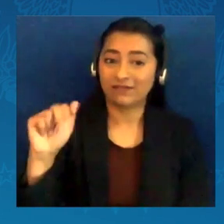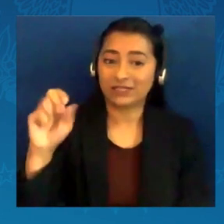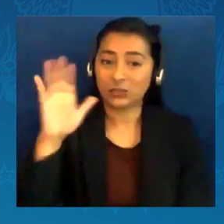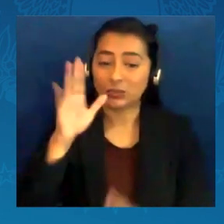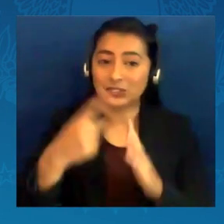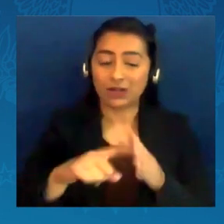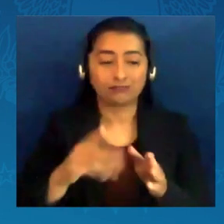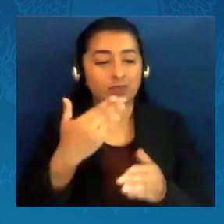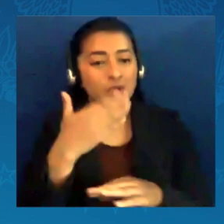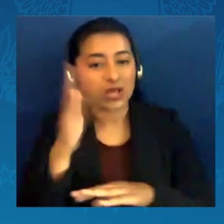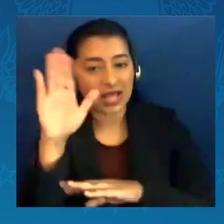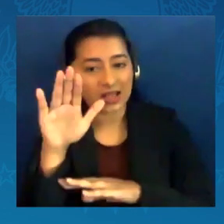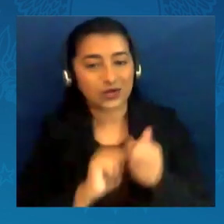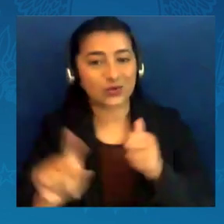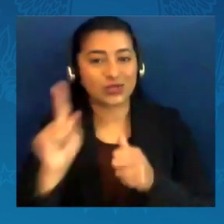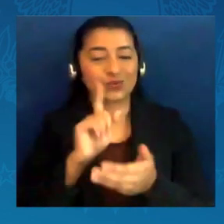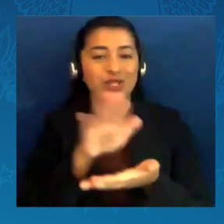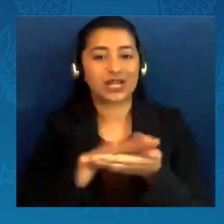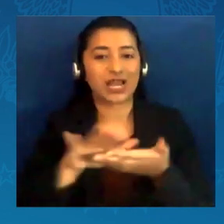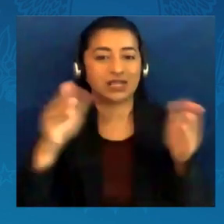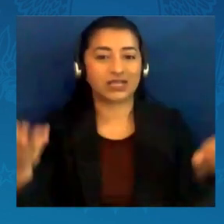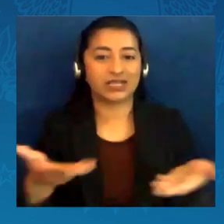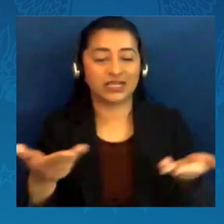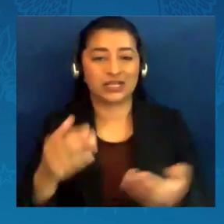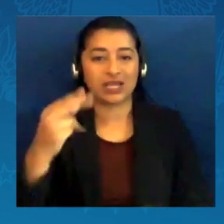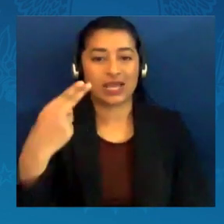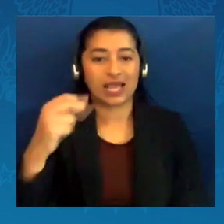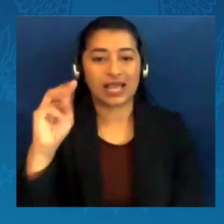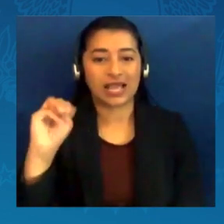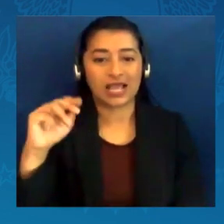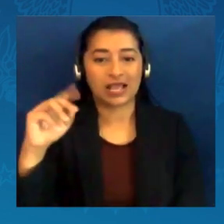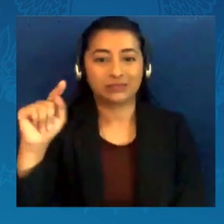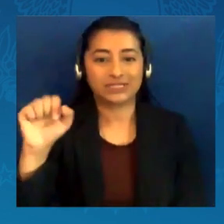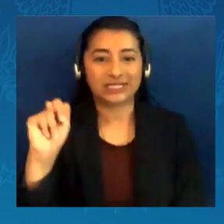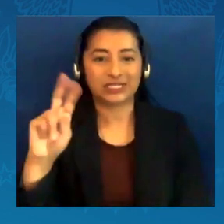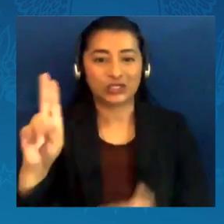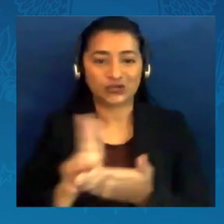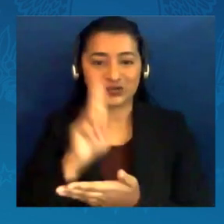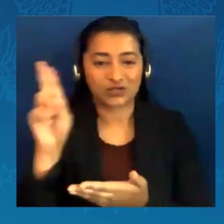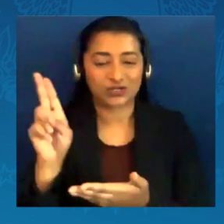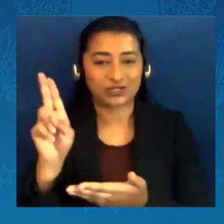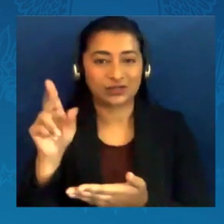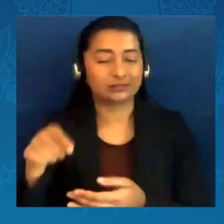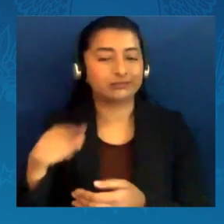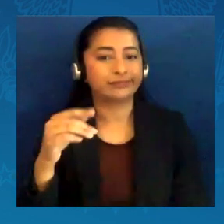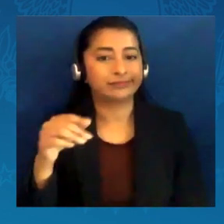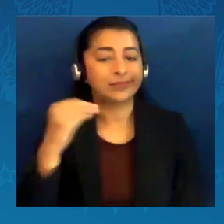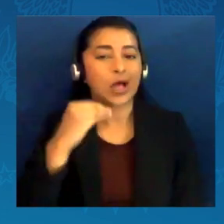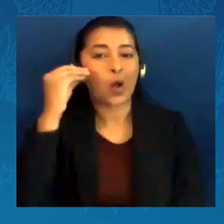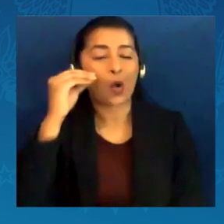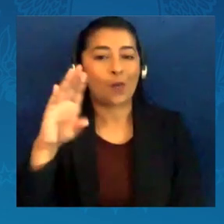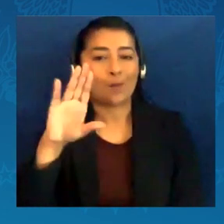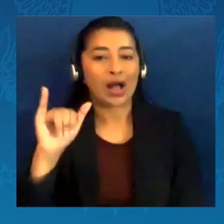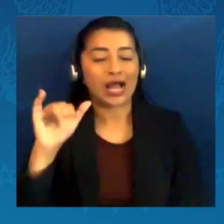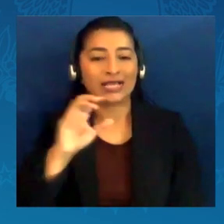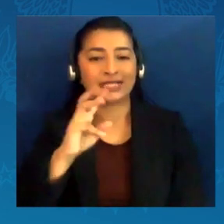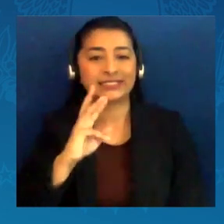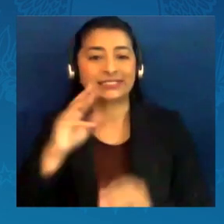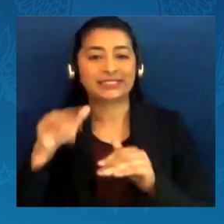It is good to be here at Hampton University, better known as the home by the sea. We are pleased to be here today.